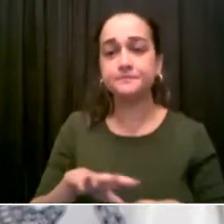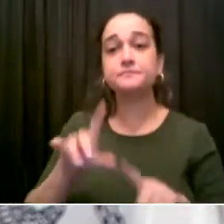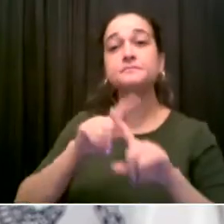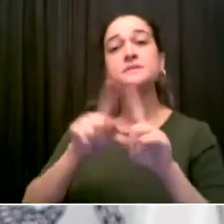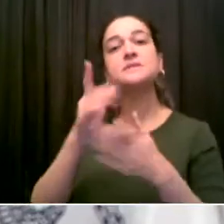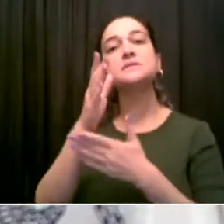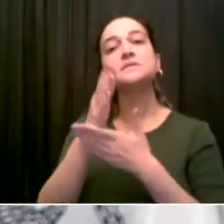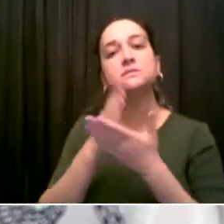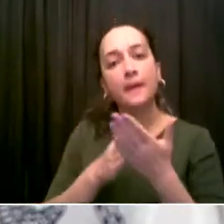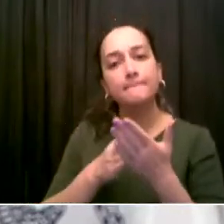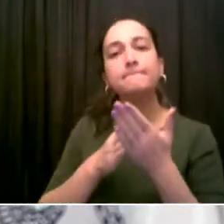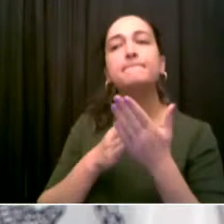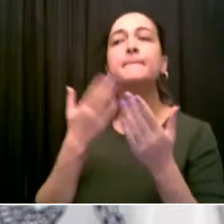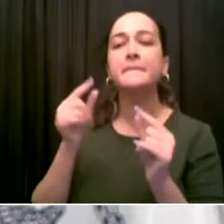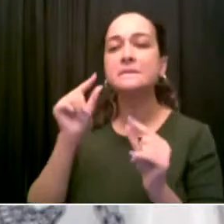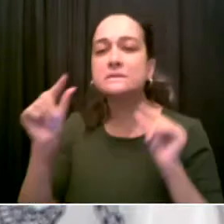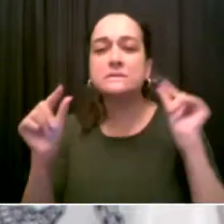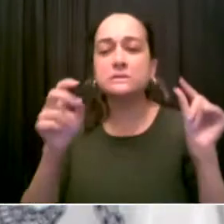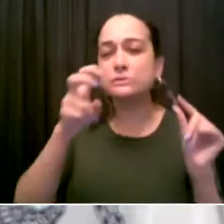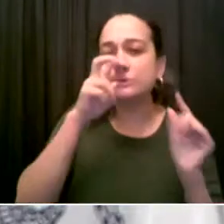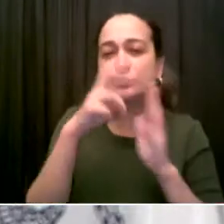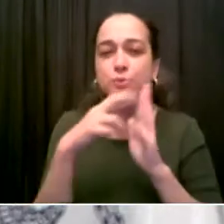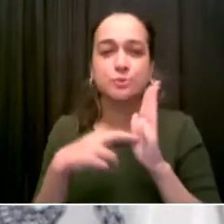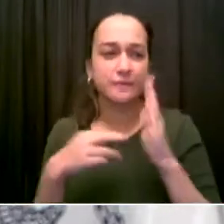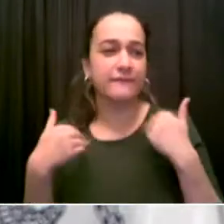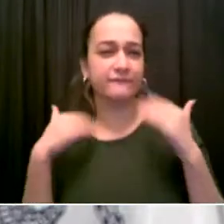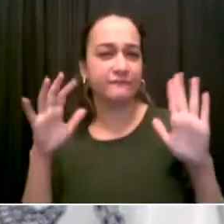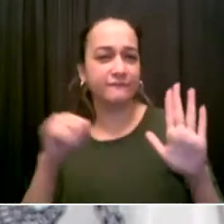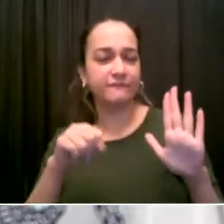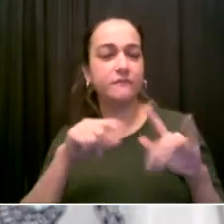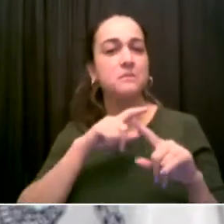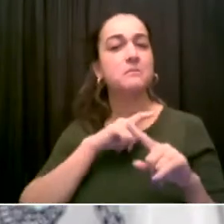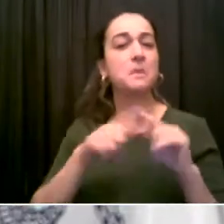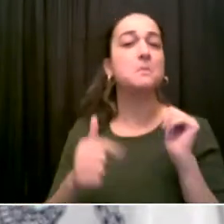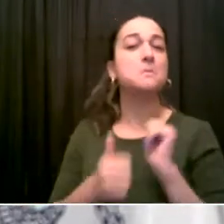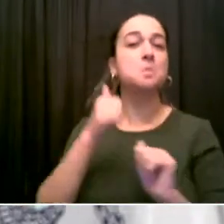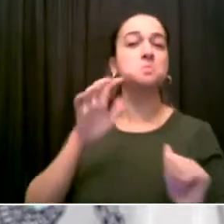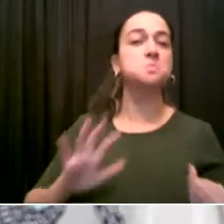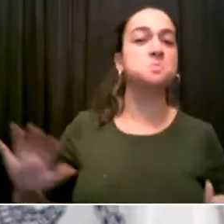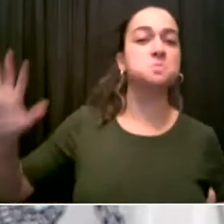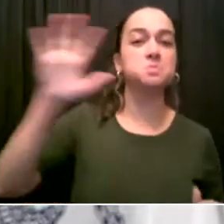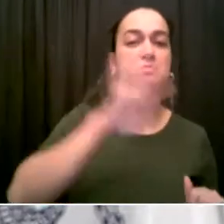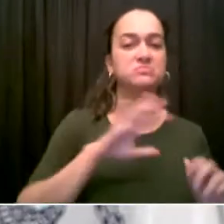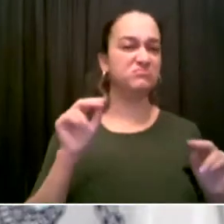THERE MAY BE SPECIFIC TYPES.